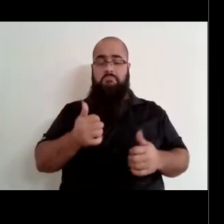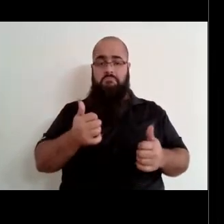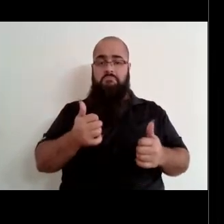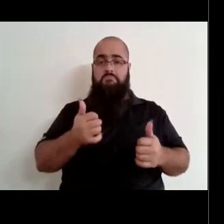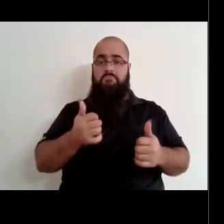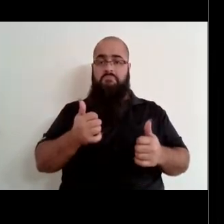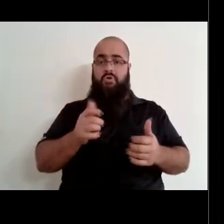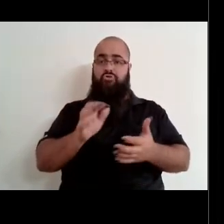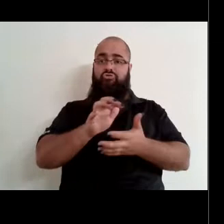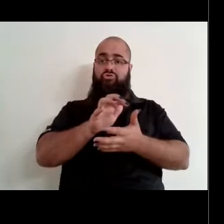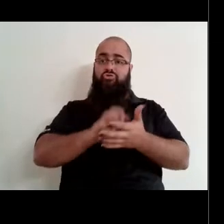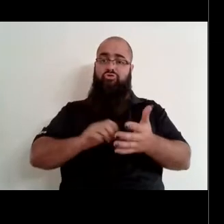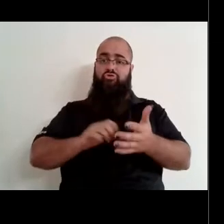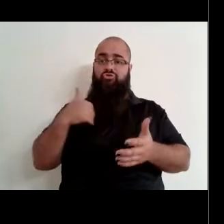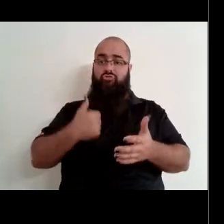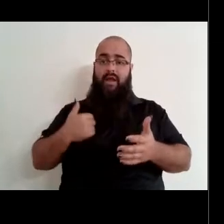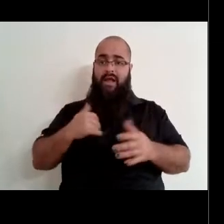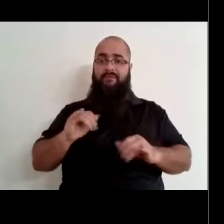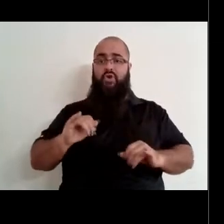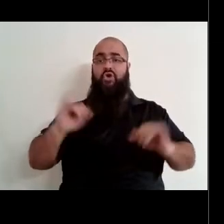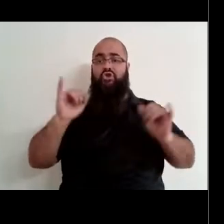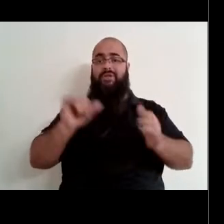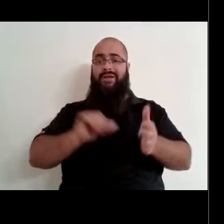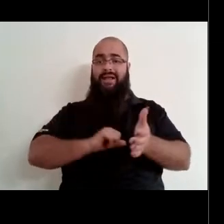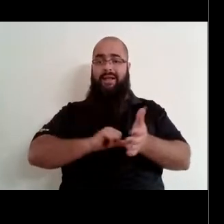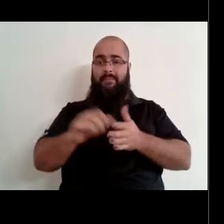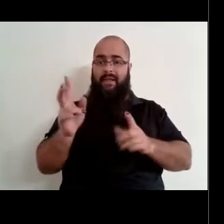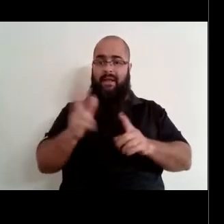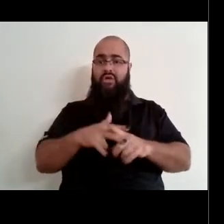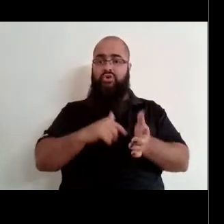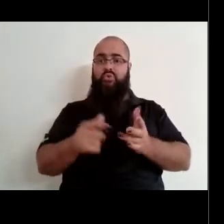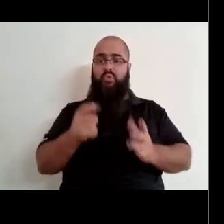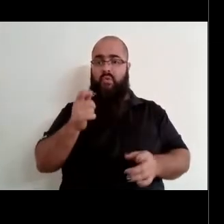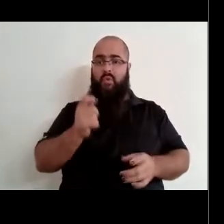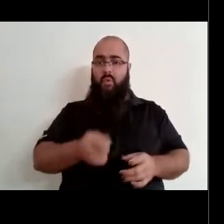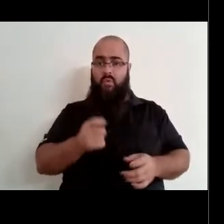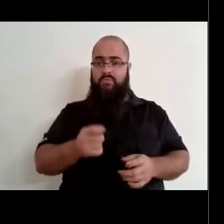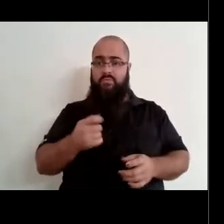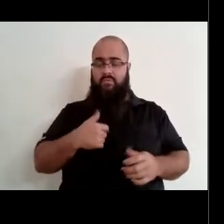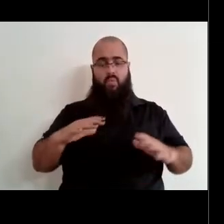One of the changes is that it is now it is a Statewide service, so the Commonwealth Government